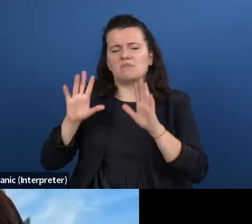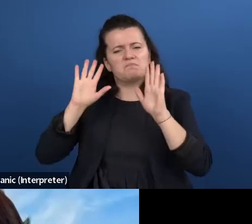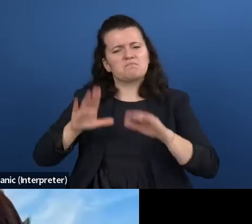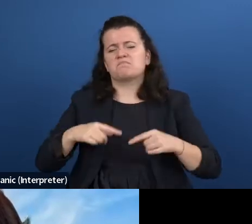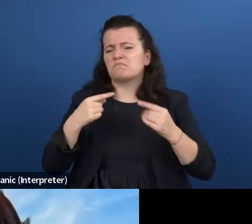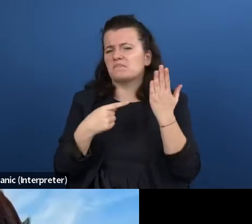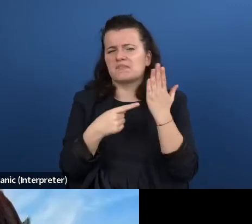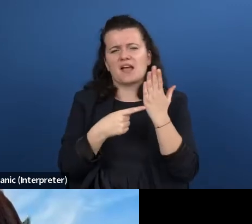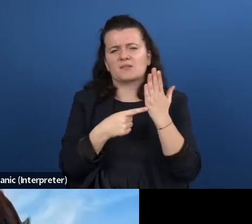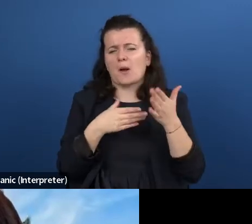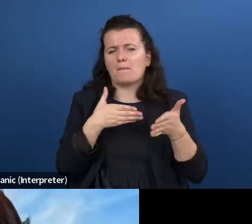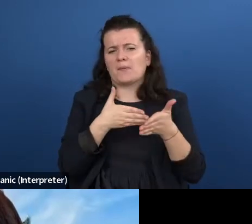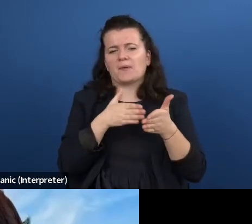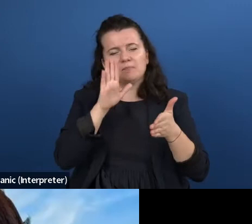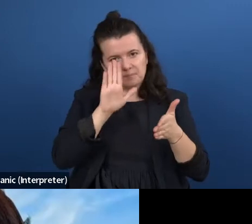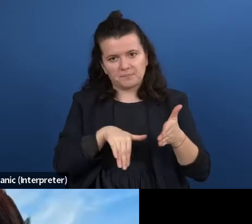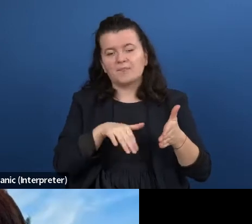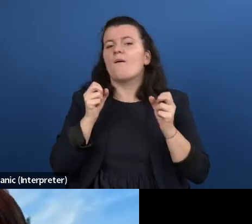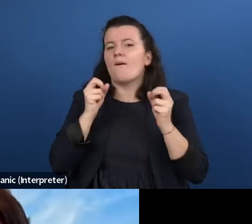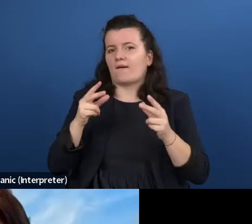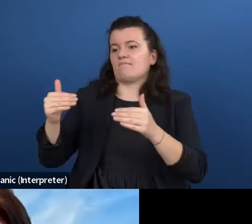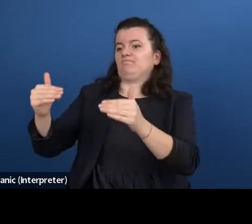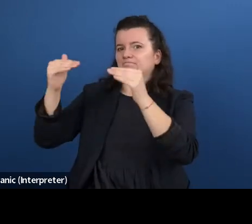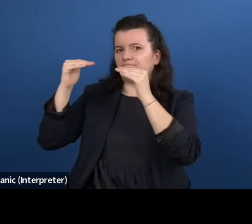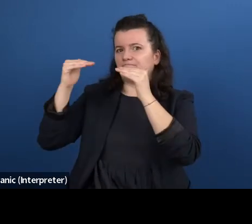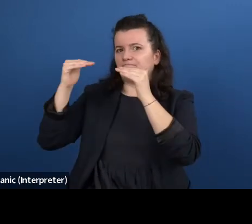to give a voice also to this important office